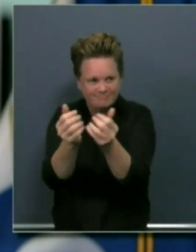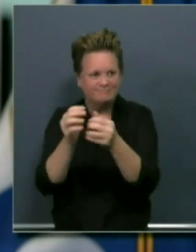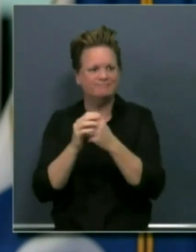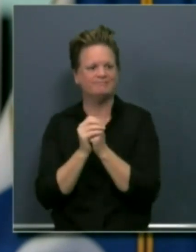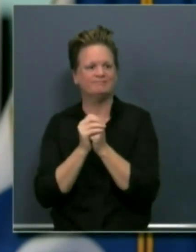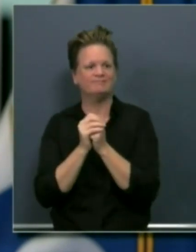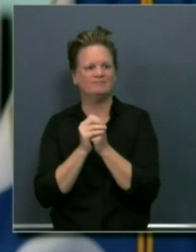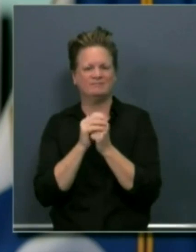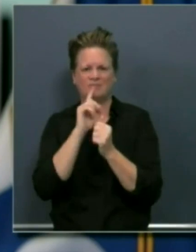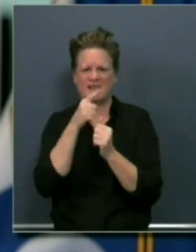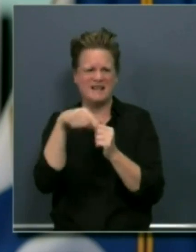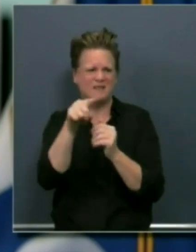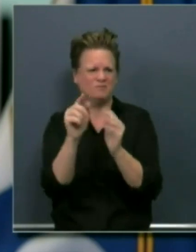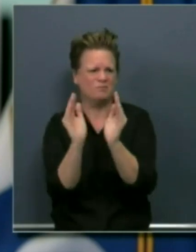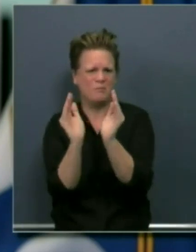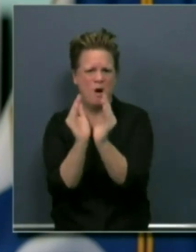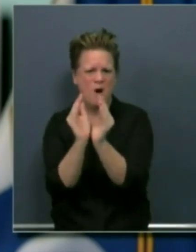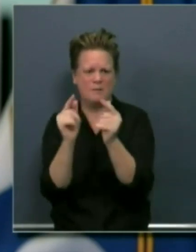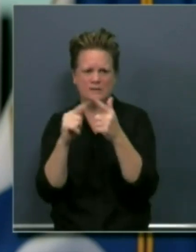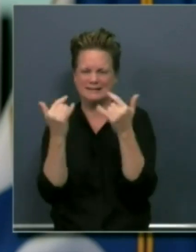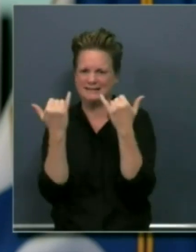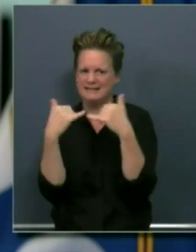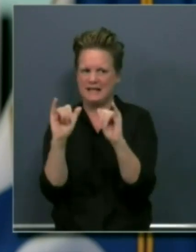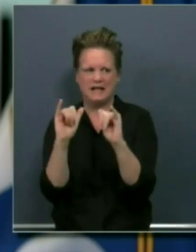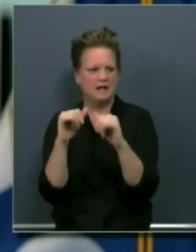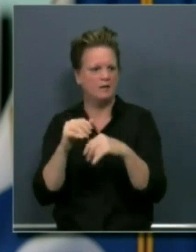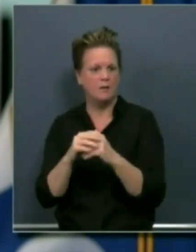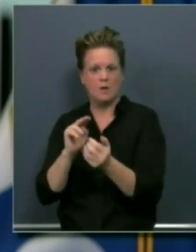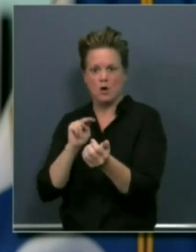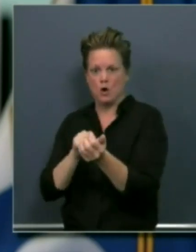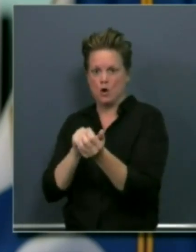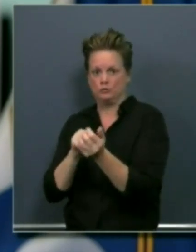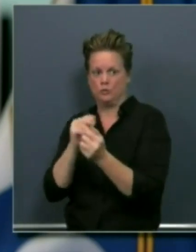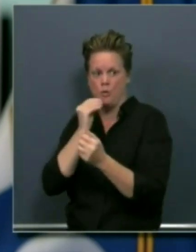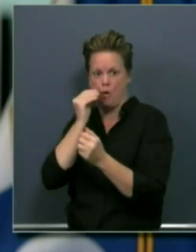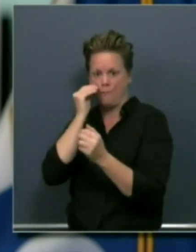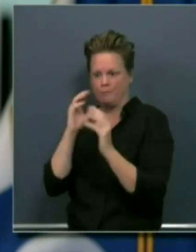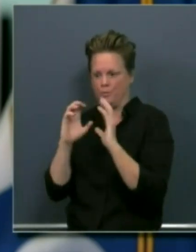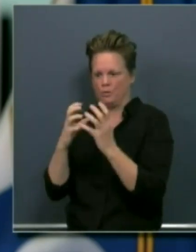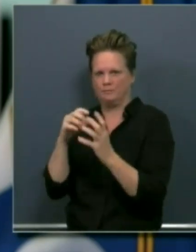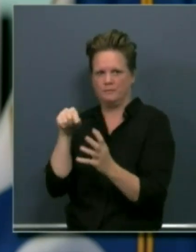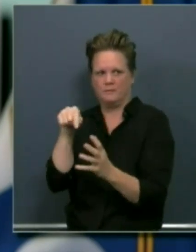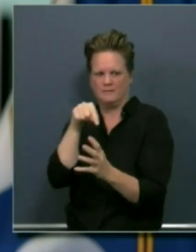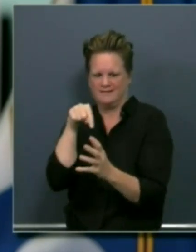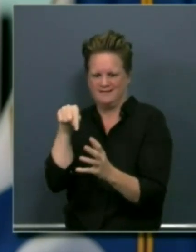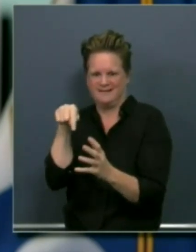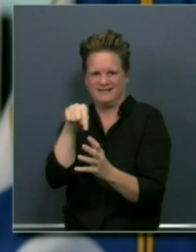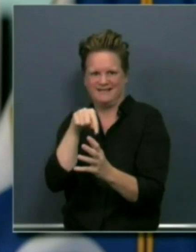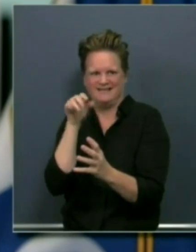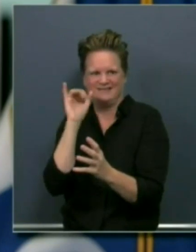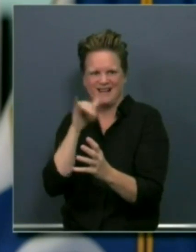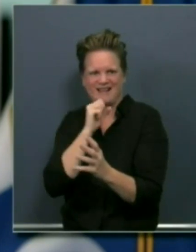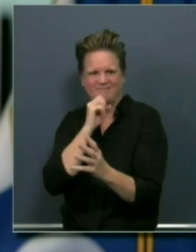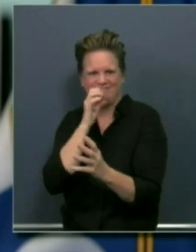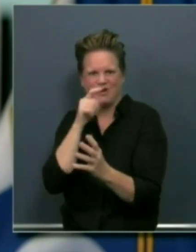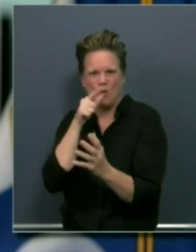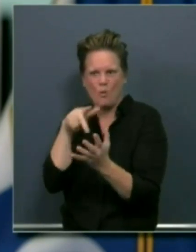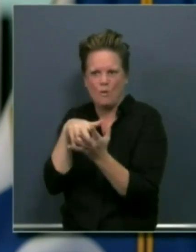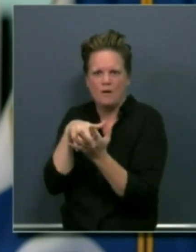EXPAND THAT CONVERSATION TO ALL OF THESE OTHER FACILITIES ARE WE HAVE 6 OR 7 PEOPLE.